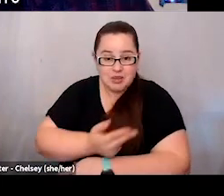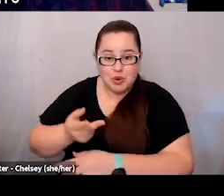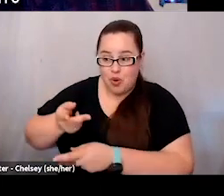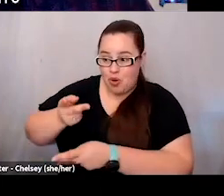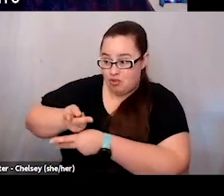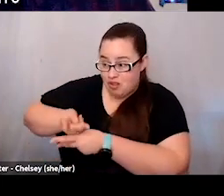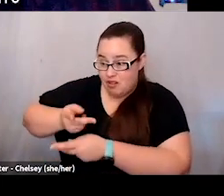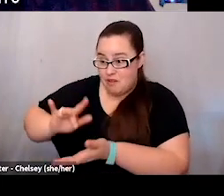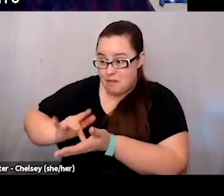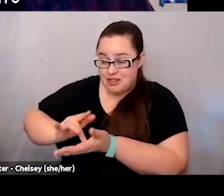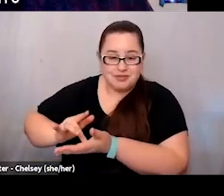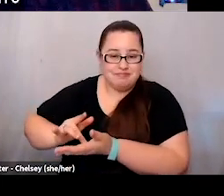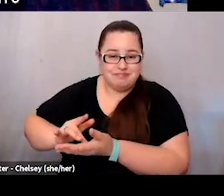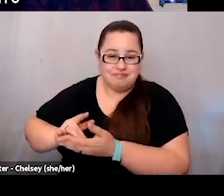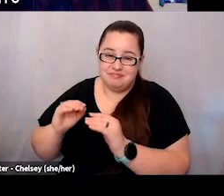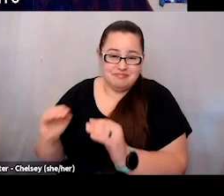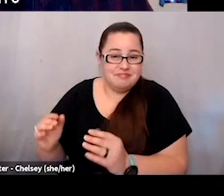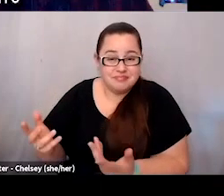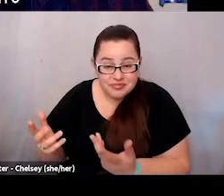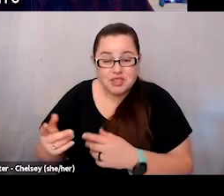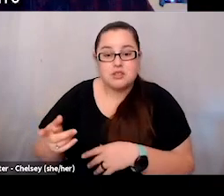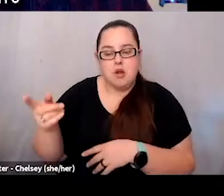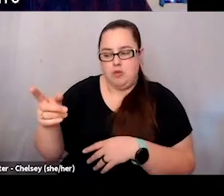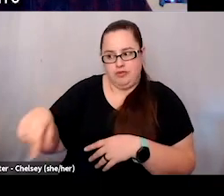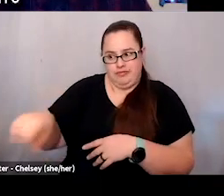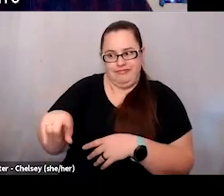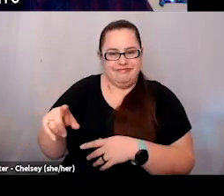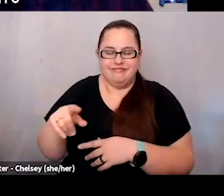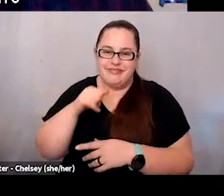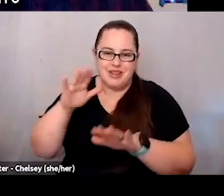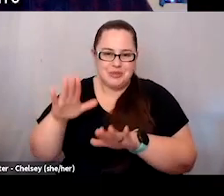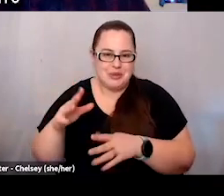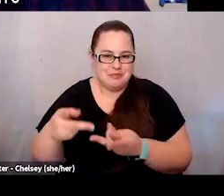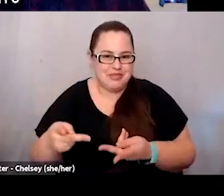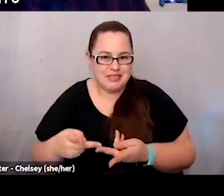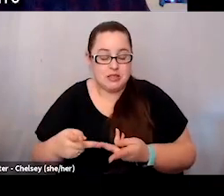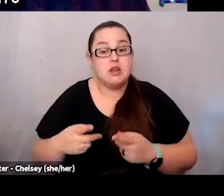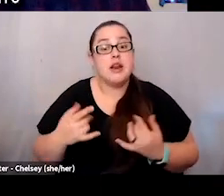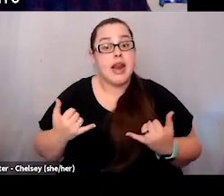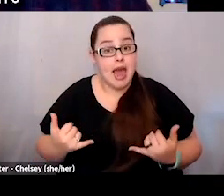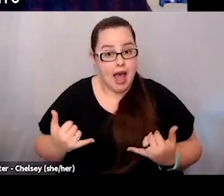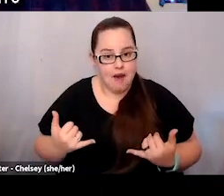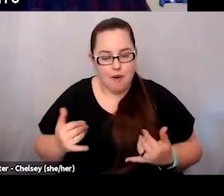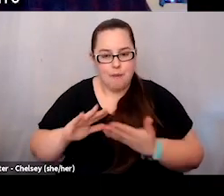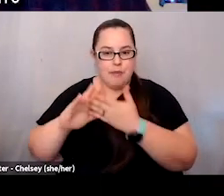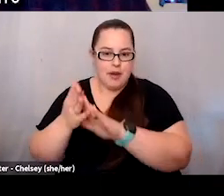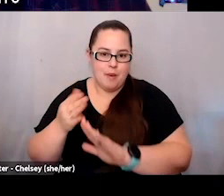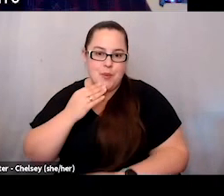really the best places. And today, these places are now our homes. And we've made the